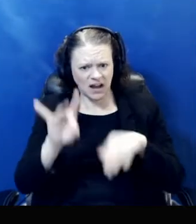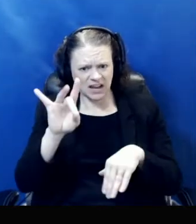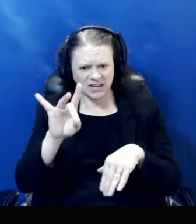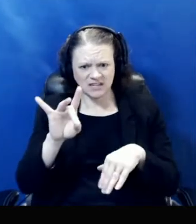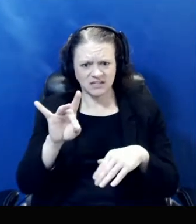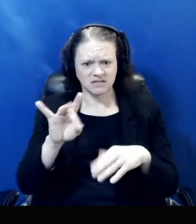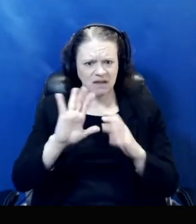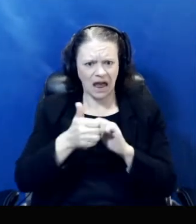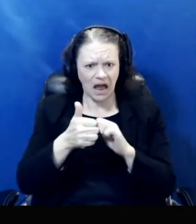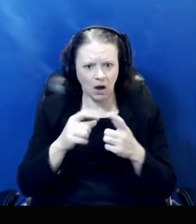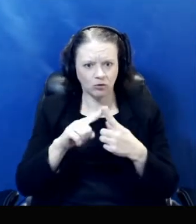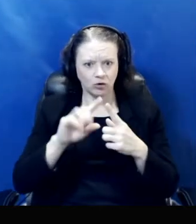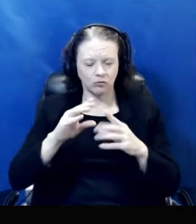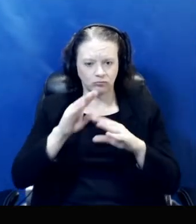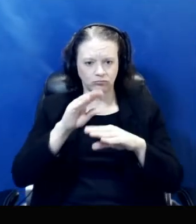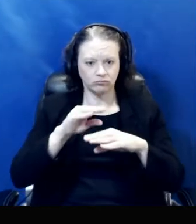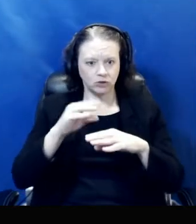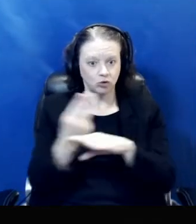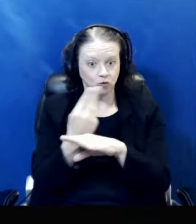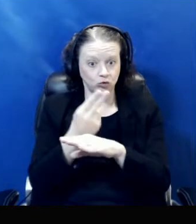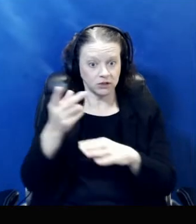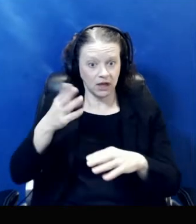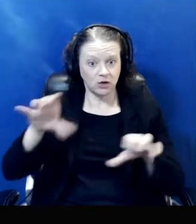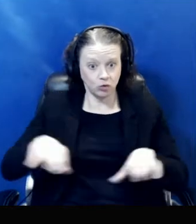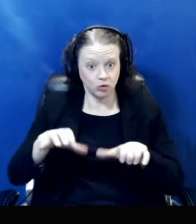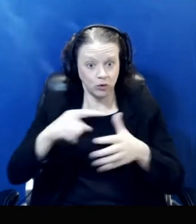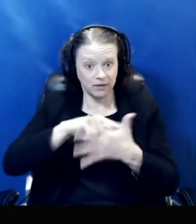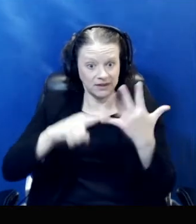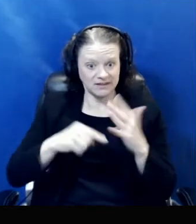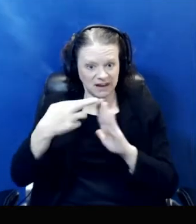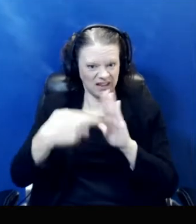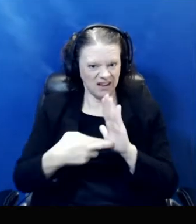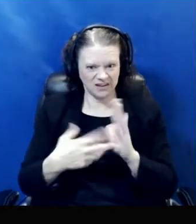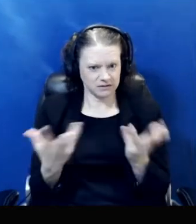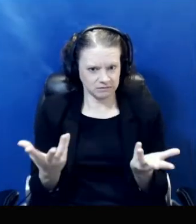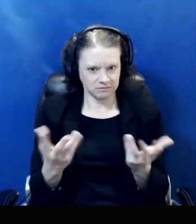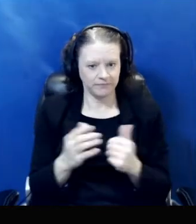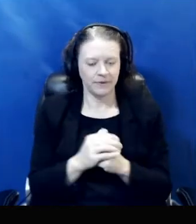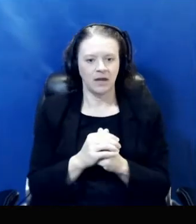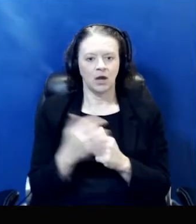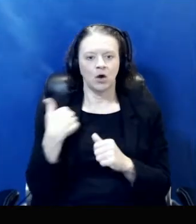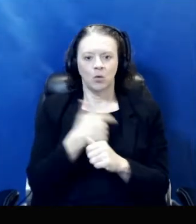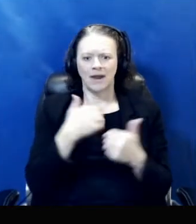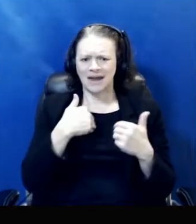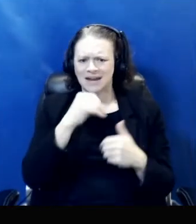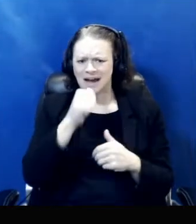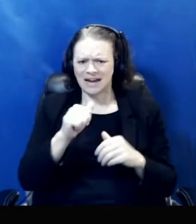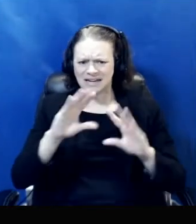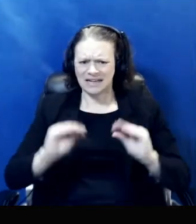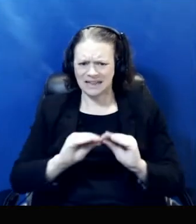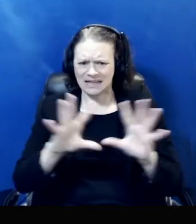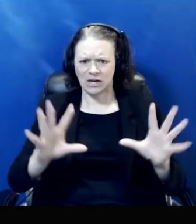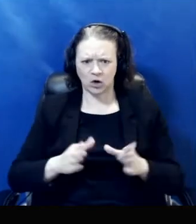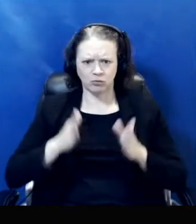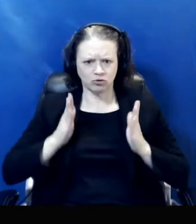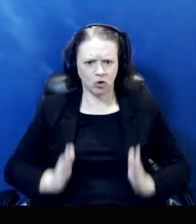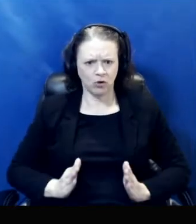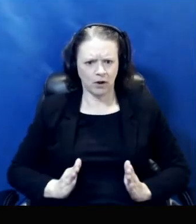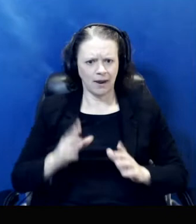effect in your game. Of course, we also had unclear persona applications, so you may not understand who you're building it for.